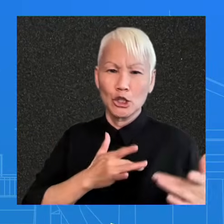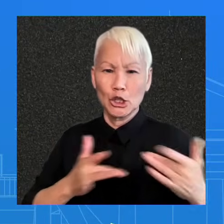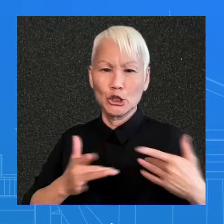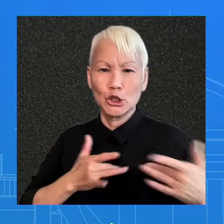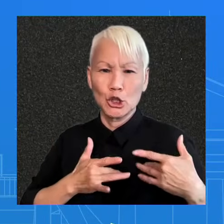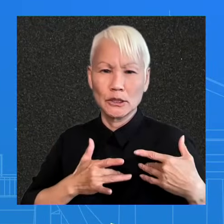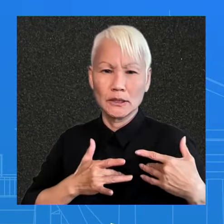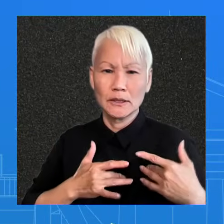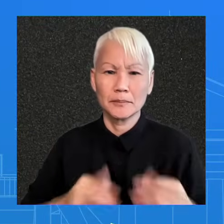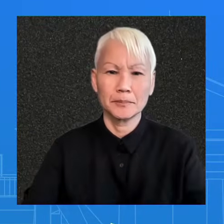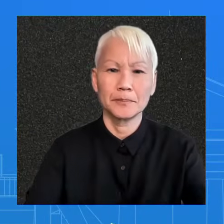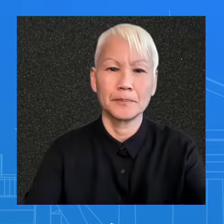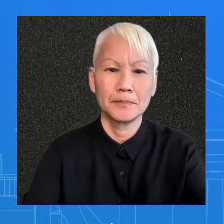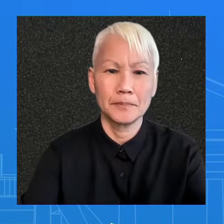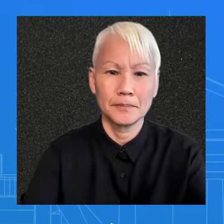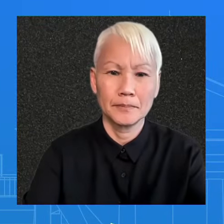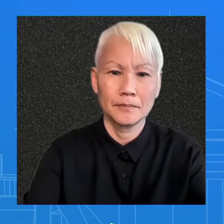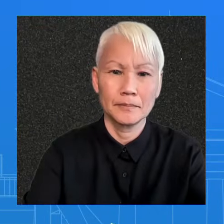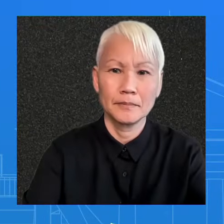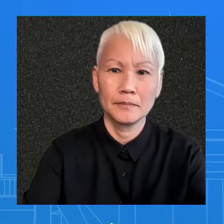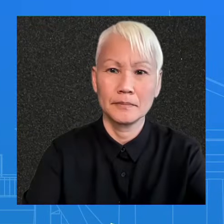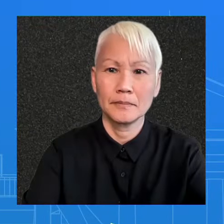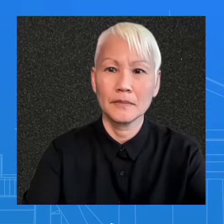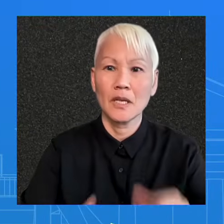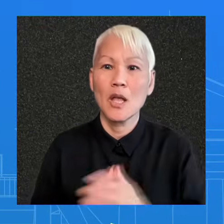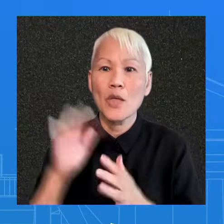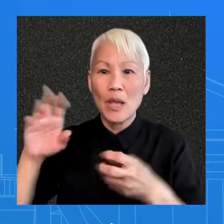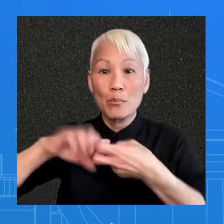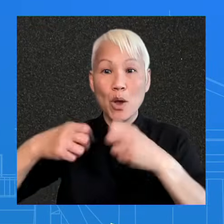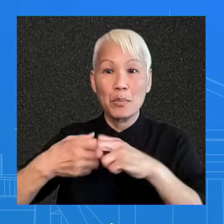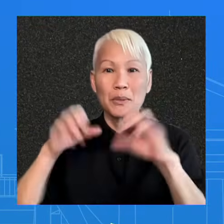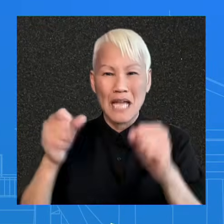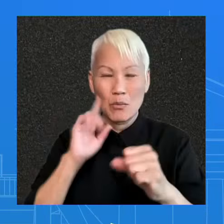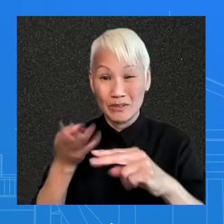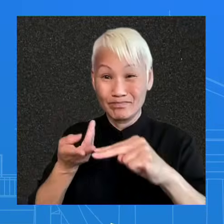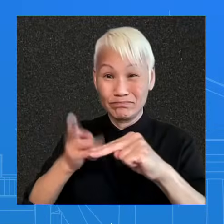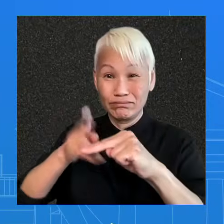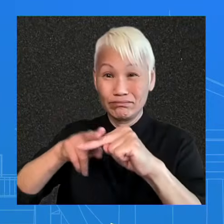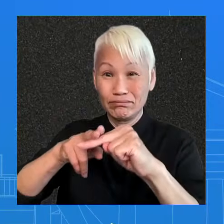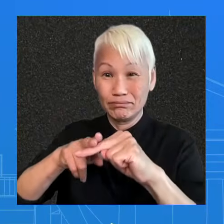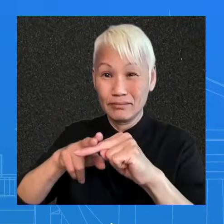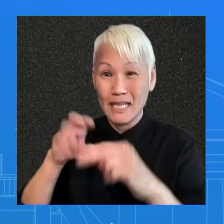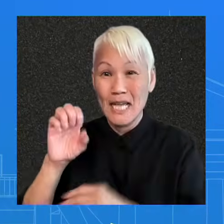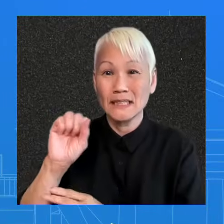there could actually exacerbate the supply chain issues that you have just gotten ahead of? Ms. Jean-Pierre: So, look, certainly,